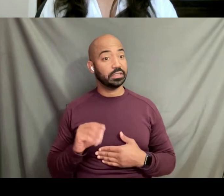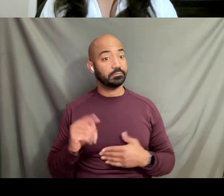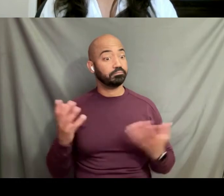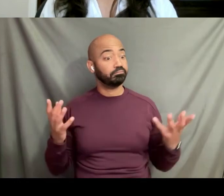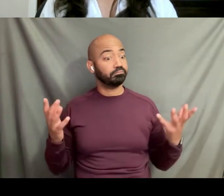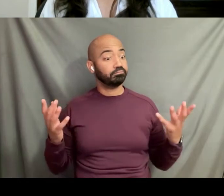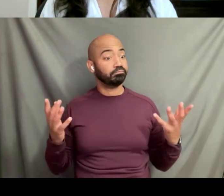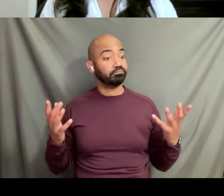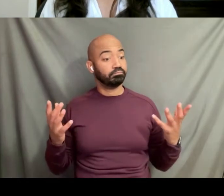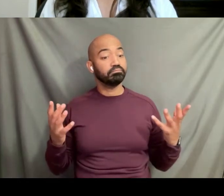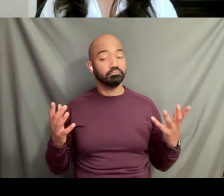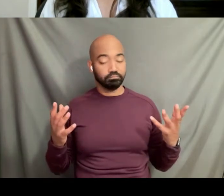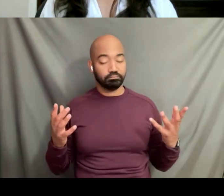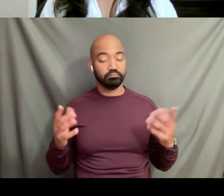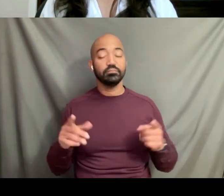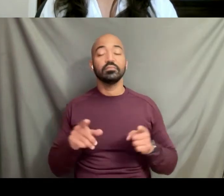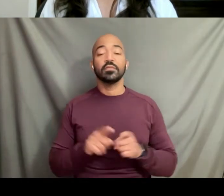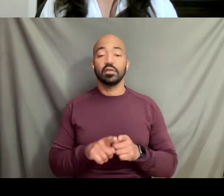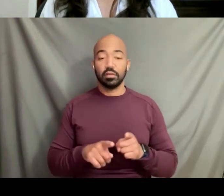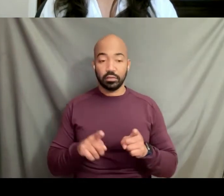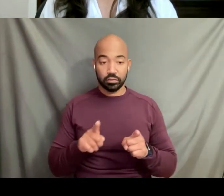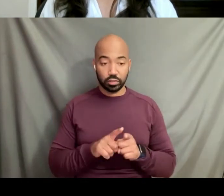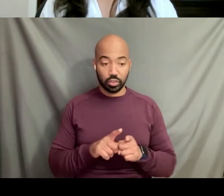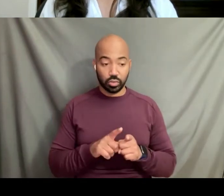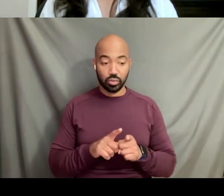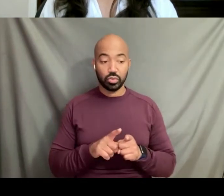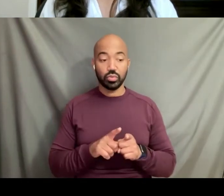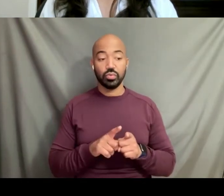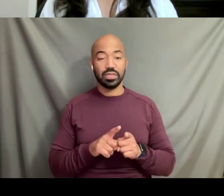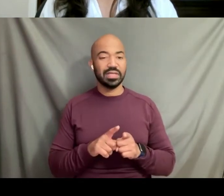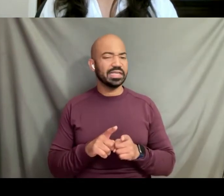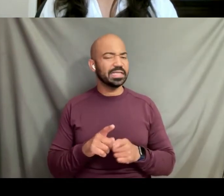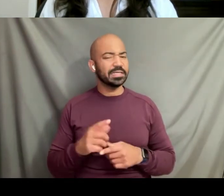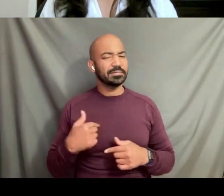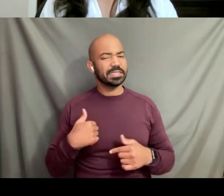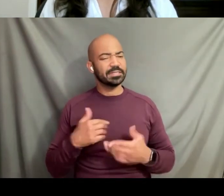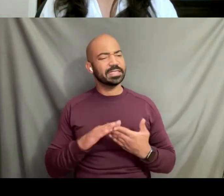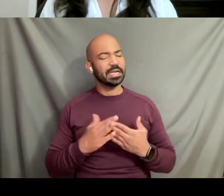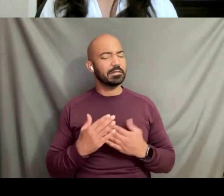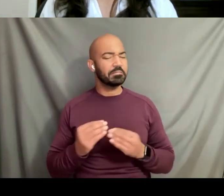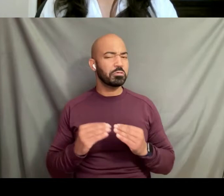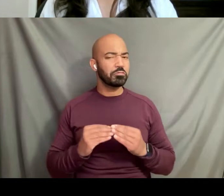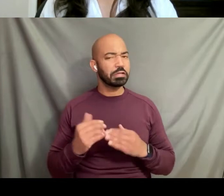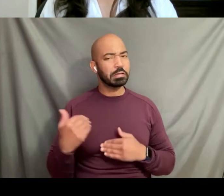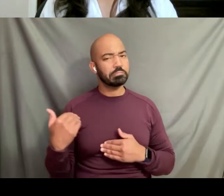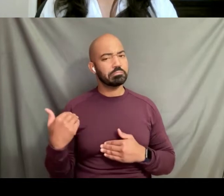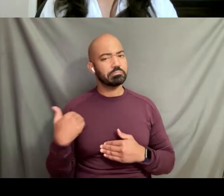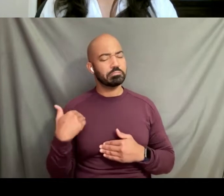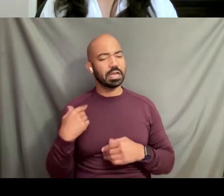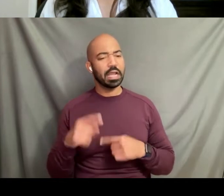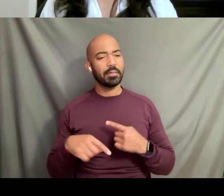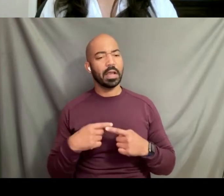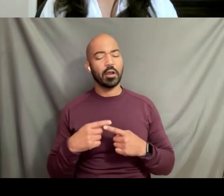It also reminded me of one of the questions that was asked during my visa interview: Why